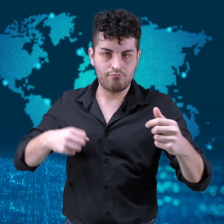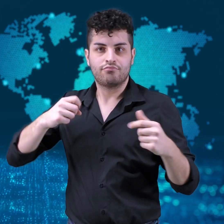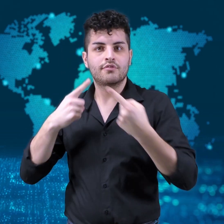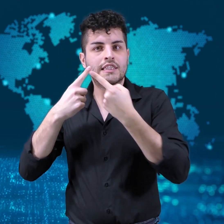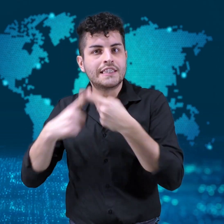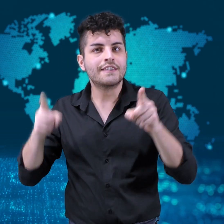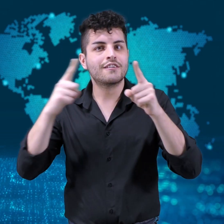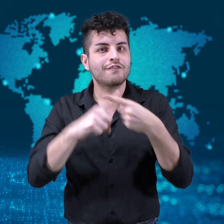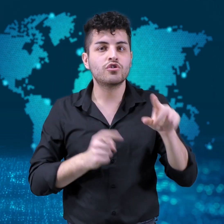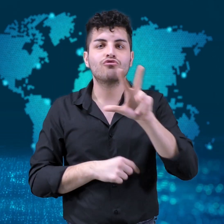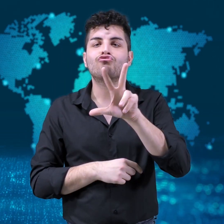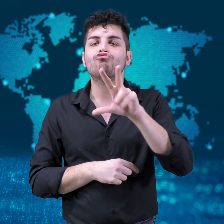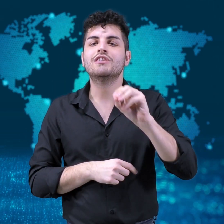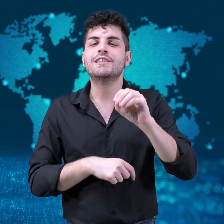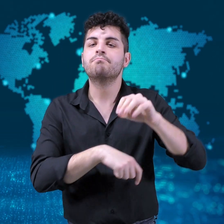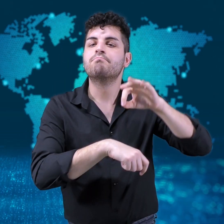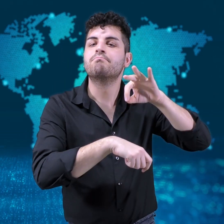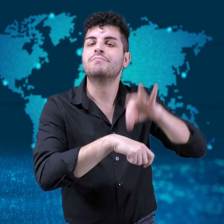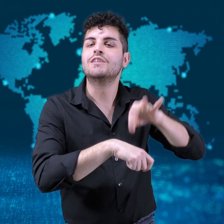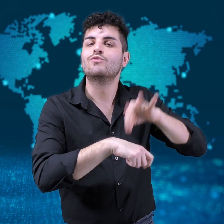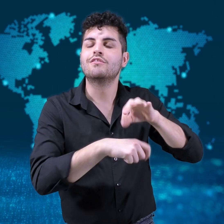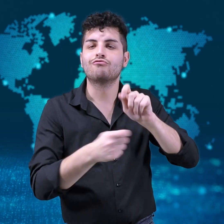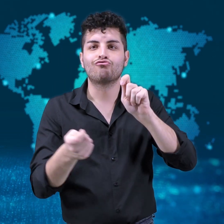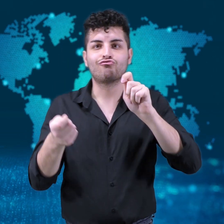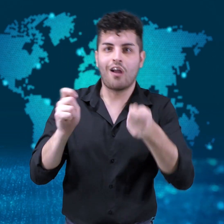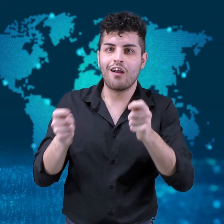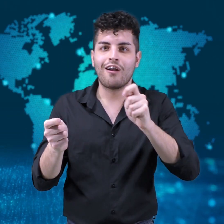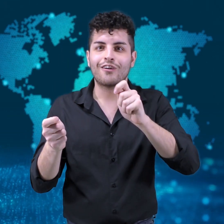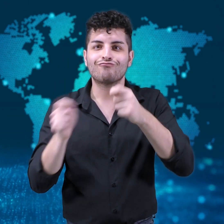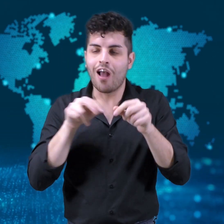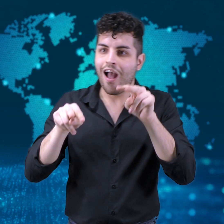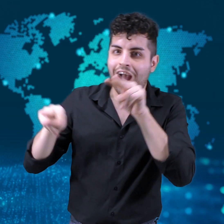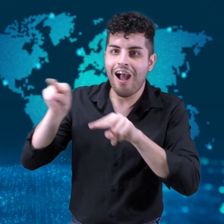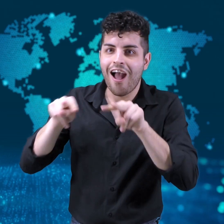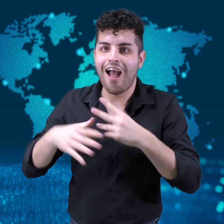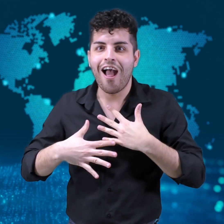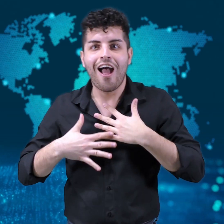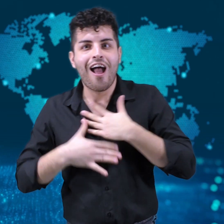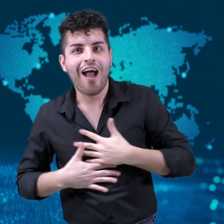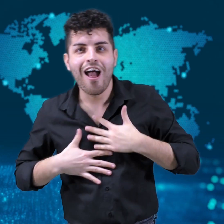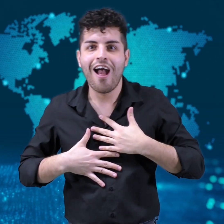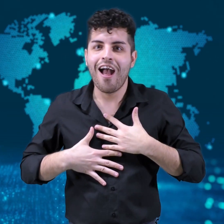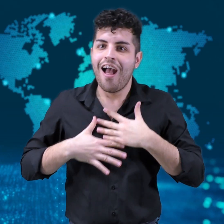which will change poses every half hour.